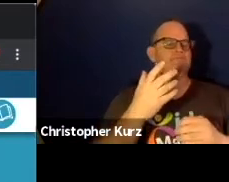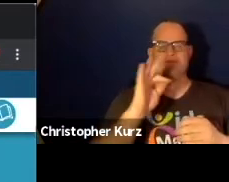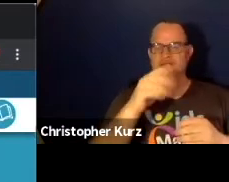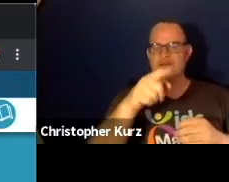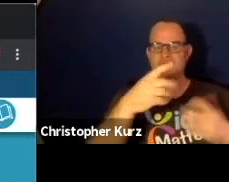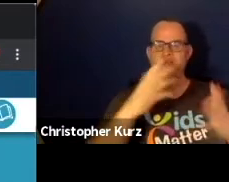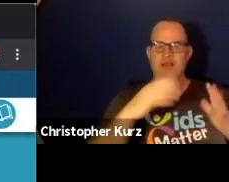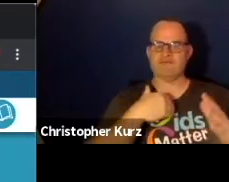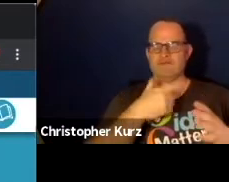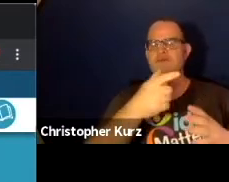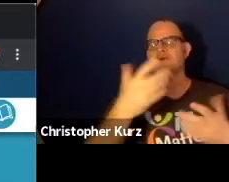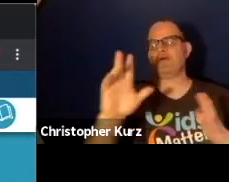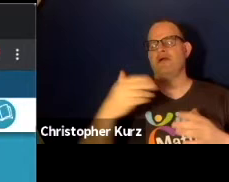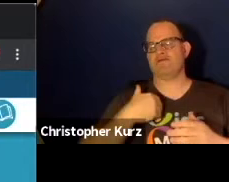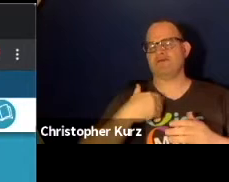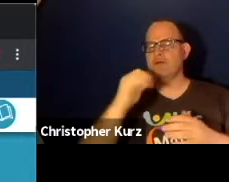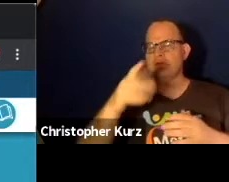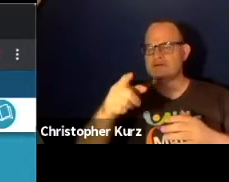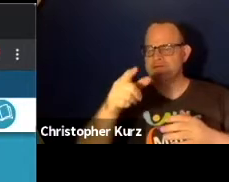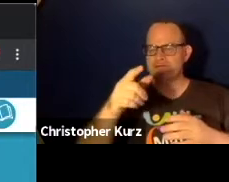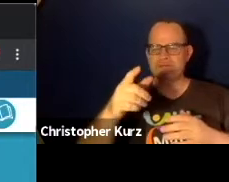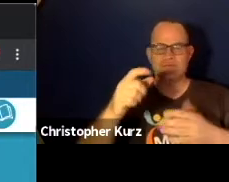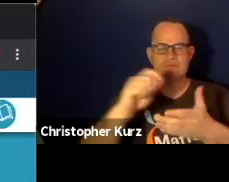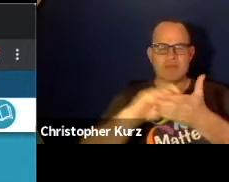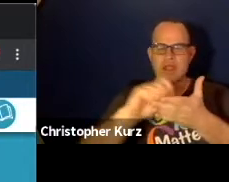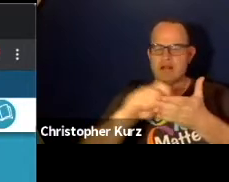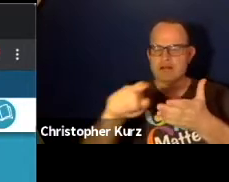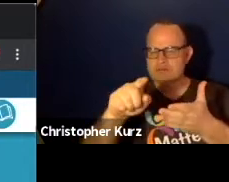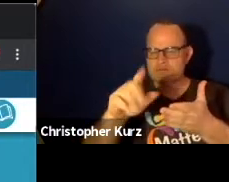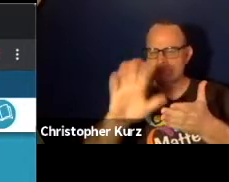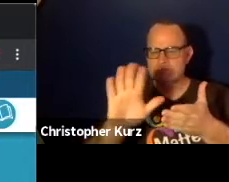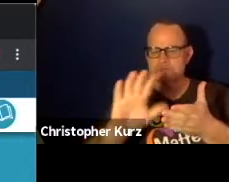where you can pick the languages that you would like to have.